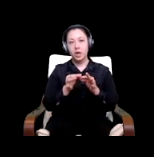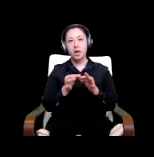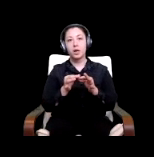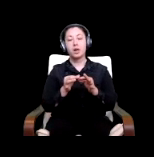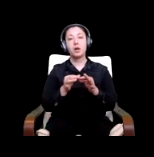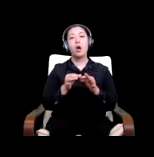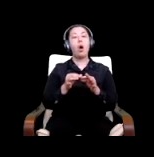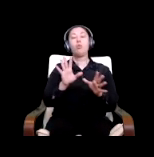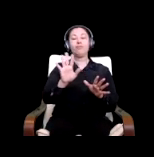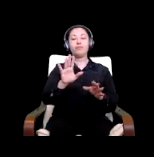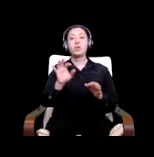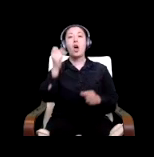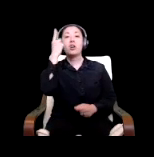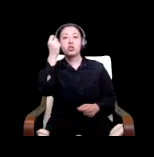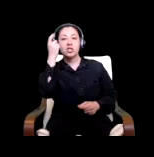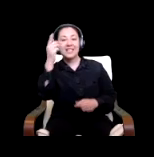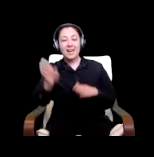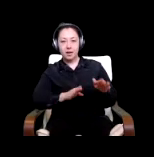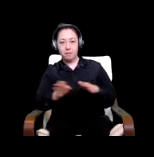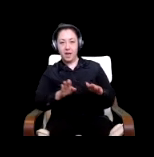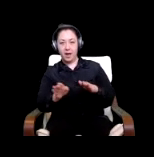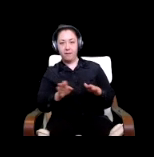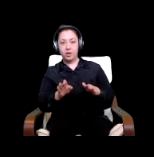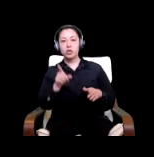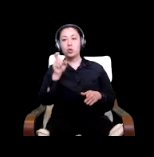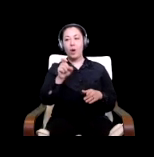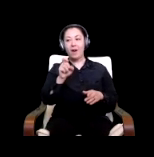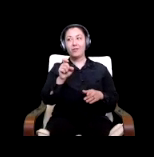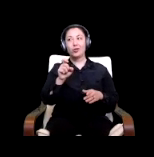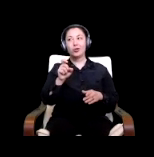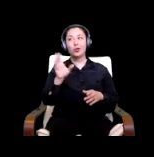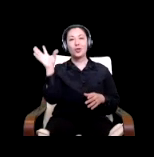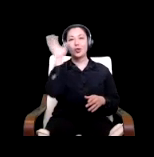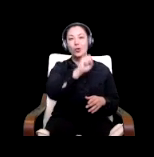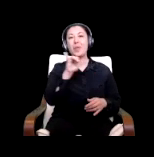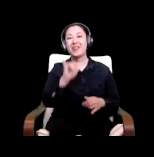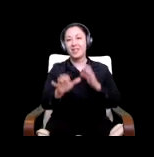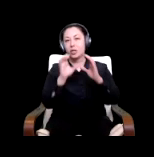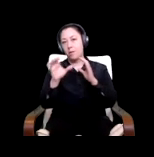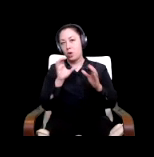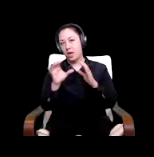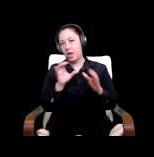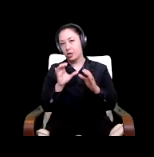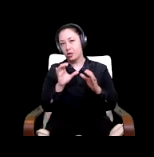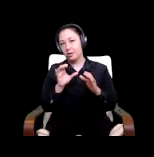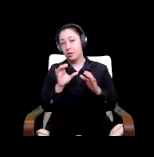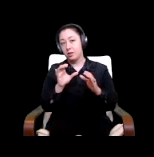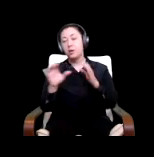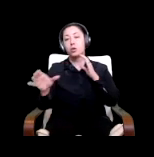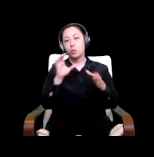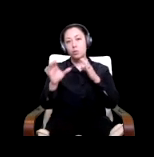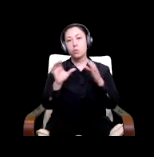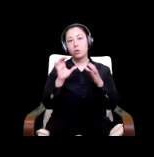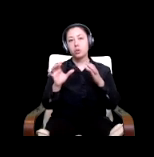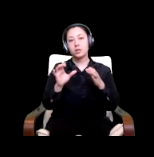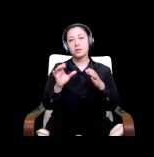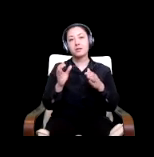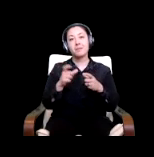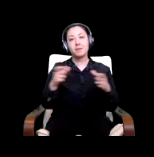especially if you don't have as much expressive capacity. Communication is a really big piece